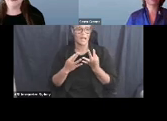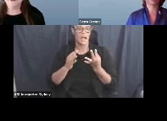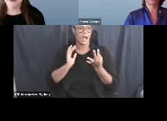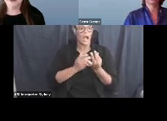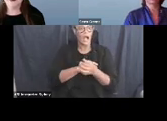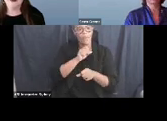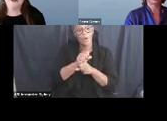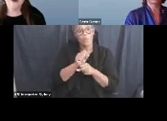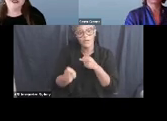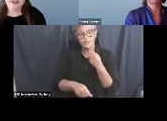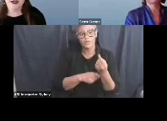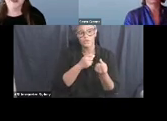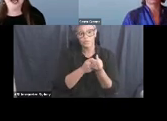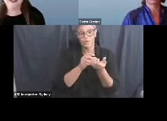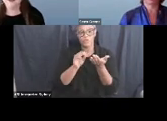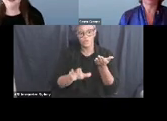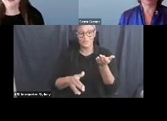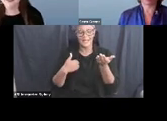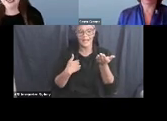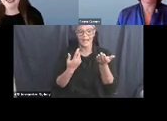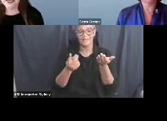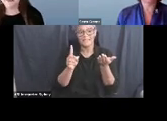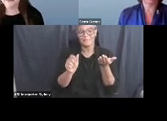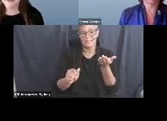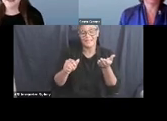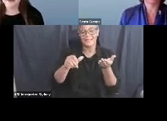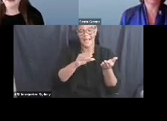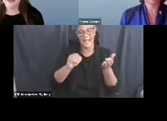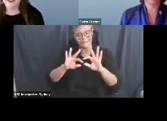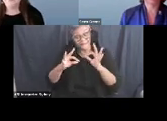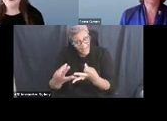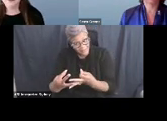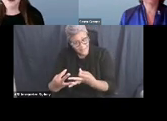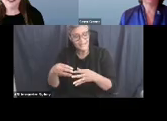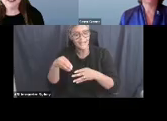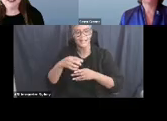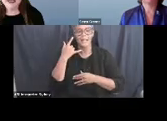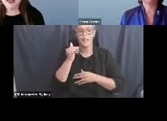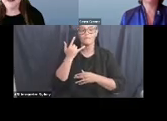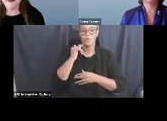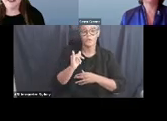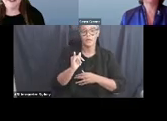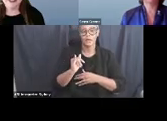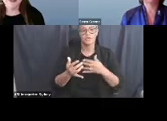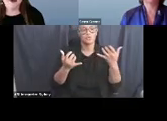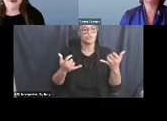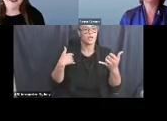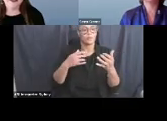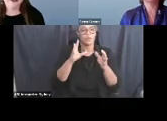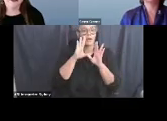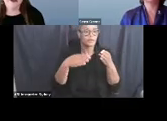And today, we're focusing on black students as the data and the stories and the lived experiences of